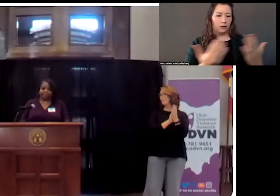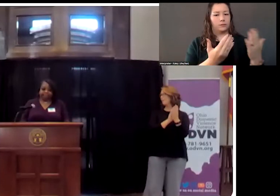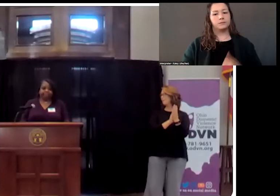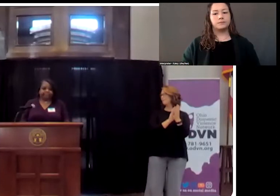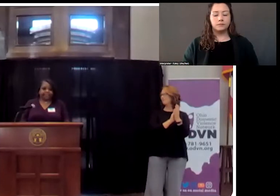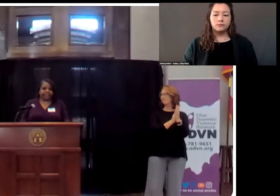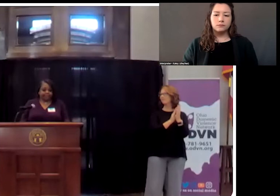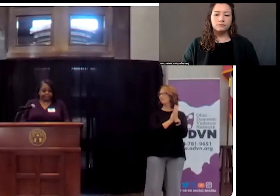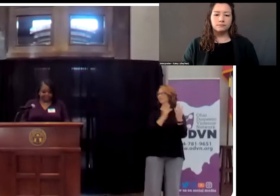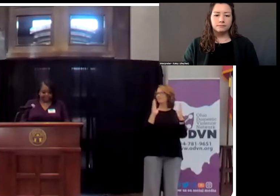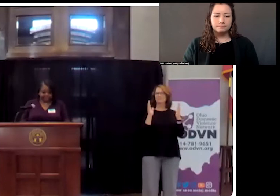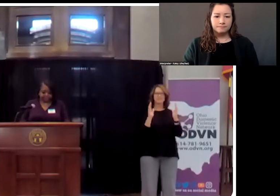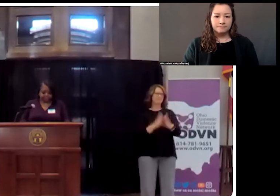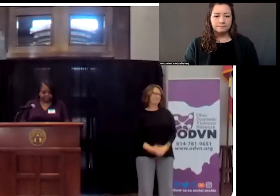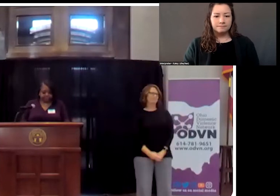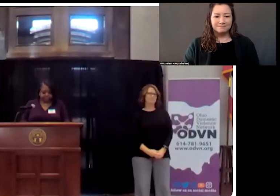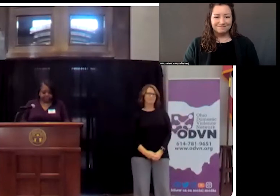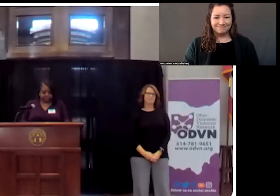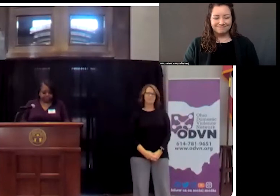Thank you.